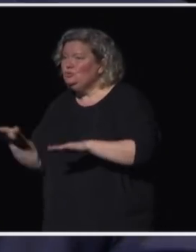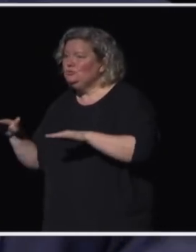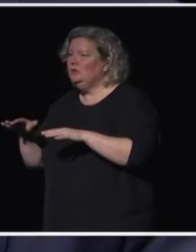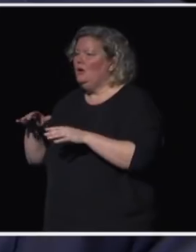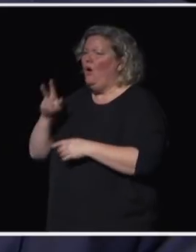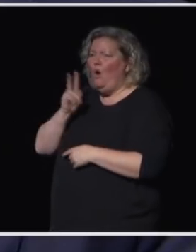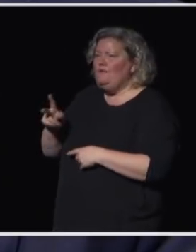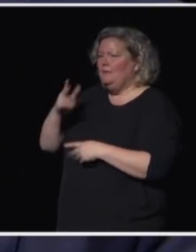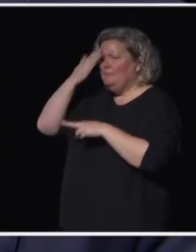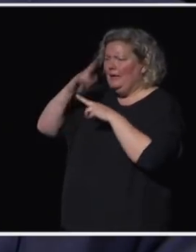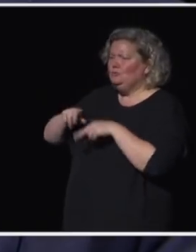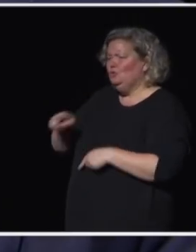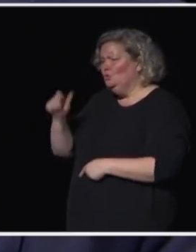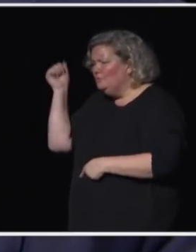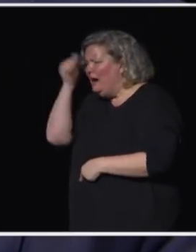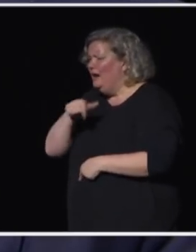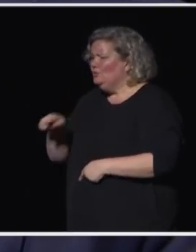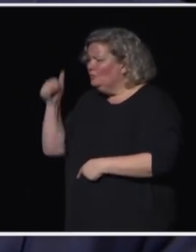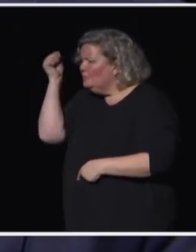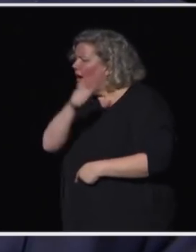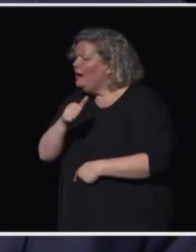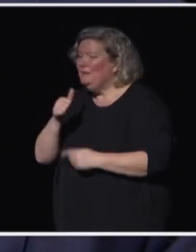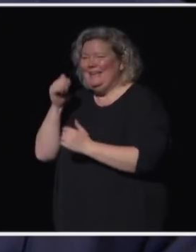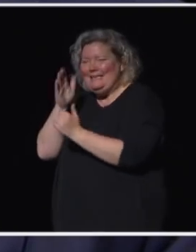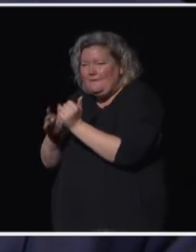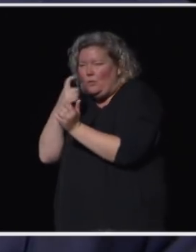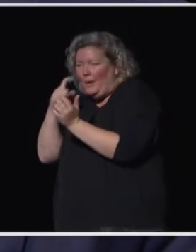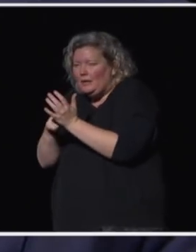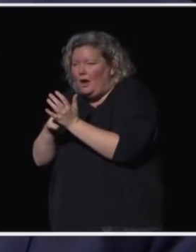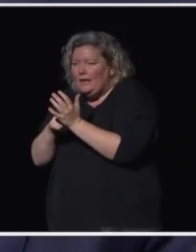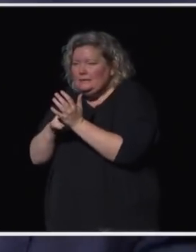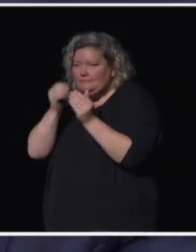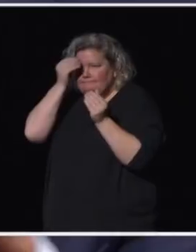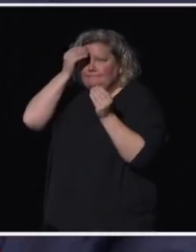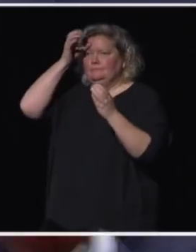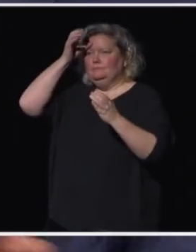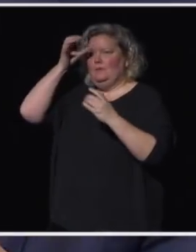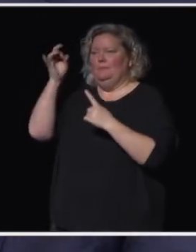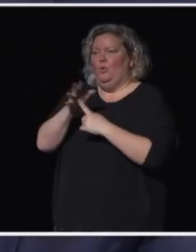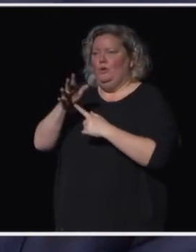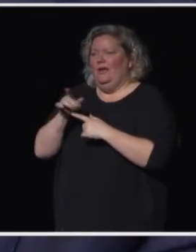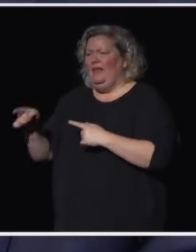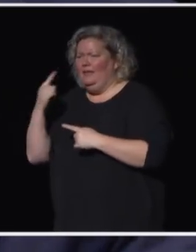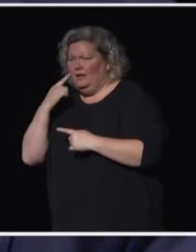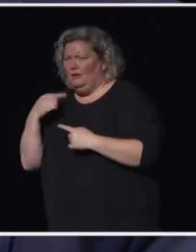that they are intelligent is they don't recognise the importance of wisdom. They think they can, you know, reason everything out.